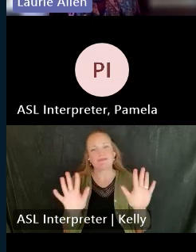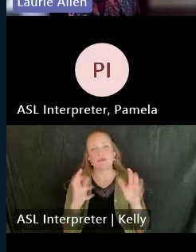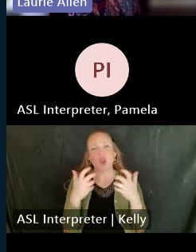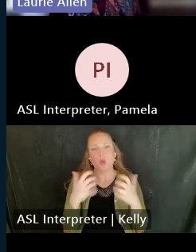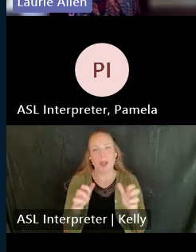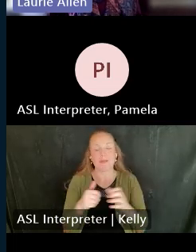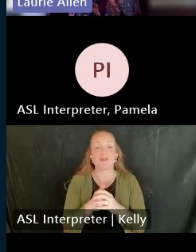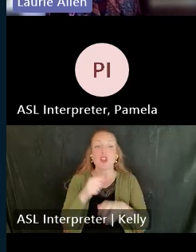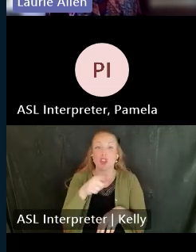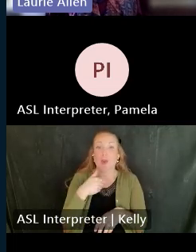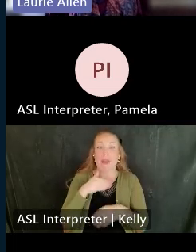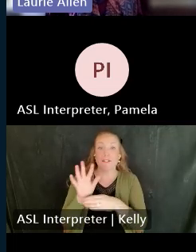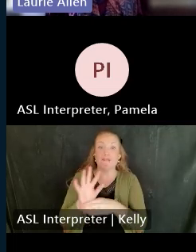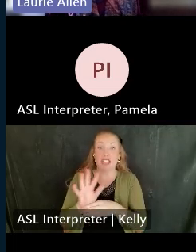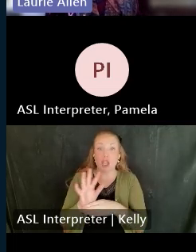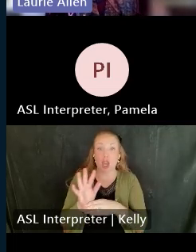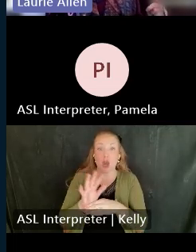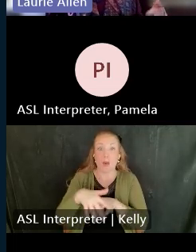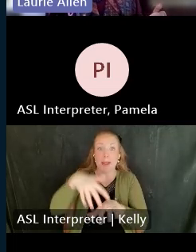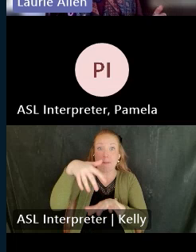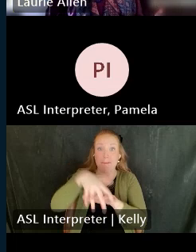that you've added closed captions to those videos.